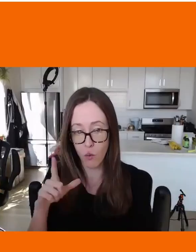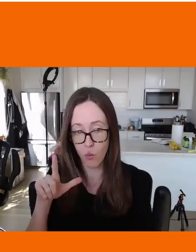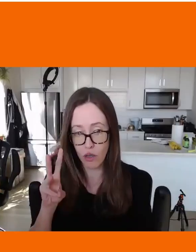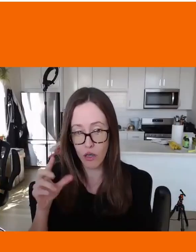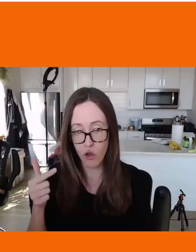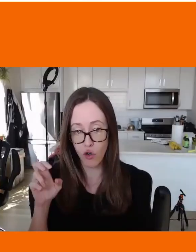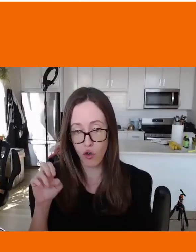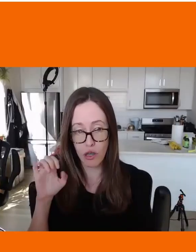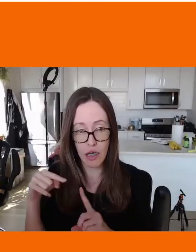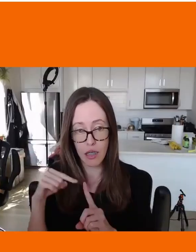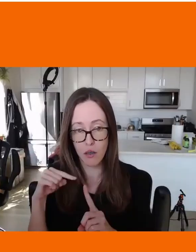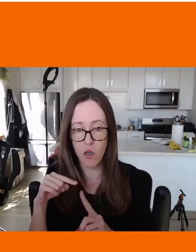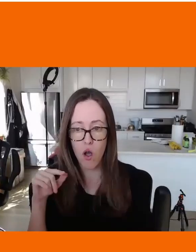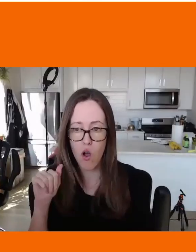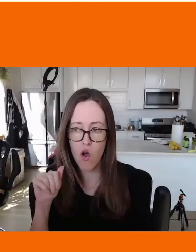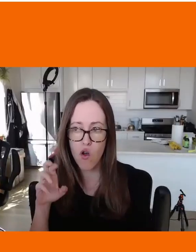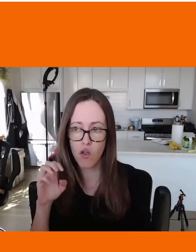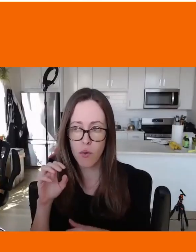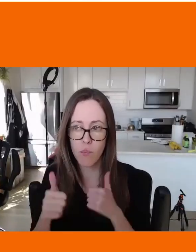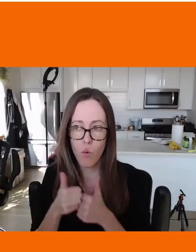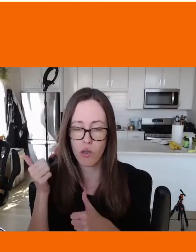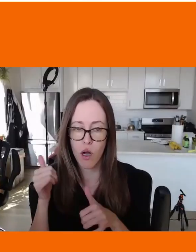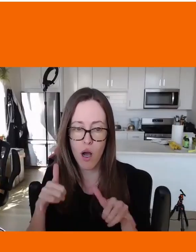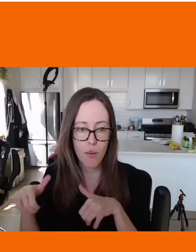So mutations to the Connexin 26 are relatively common.